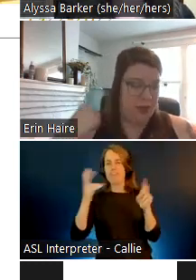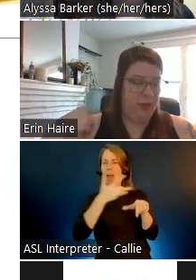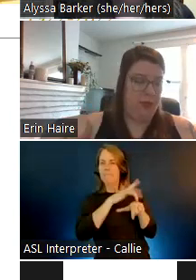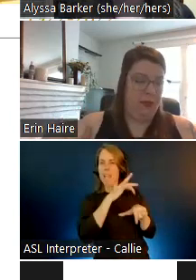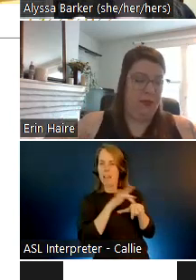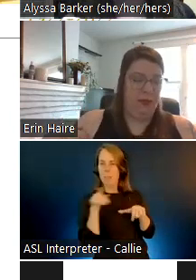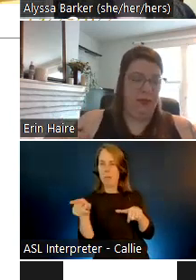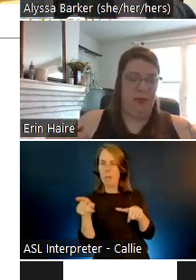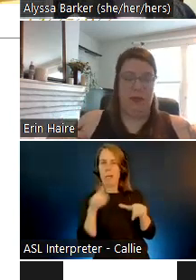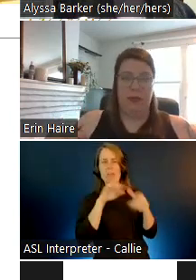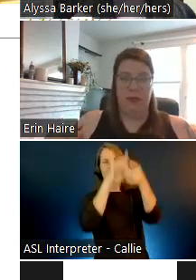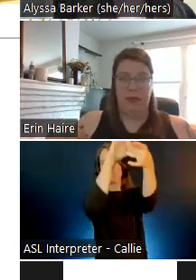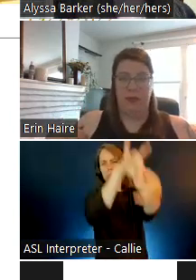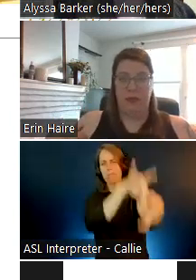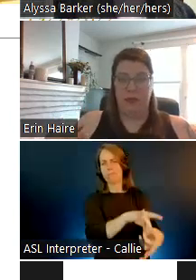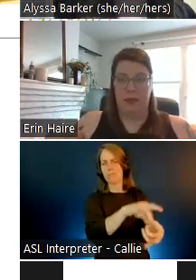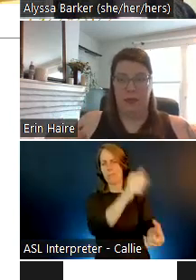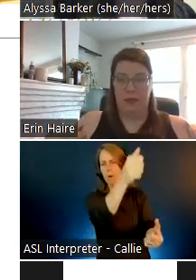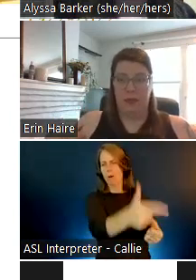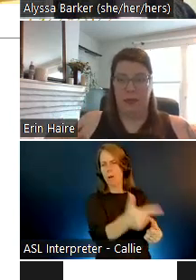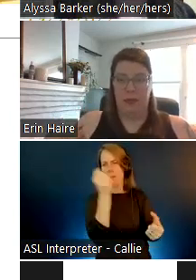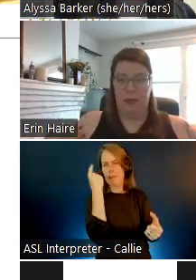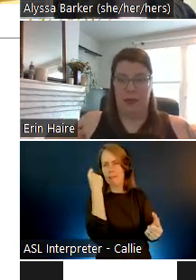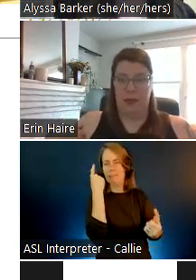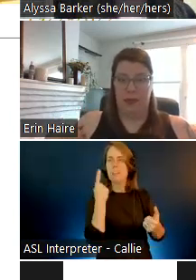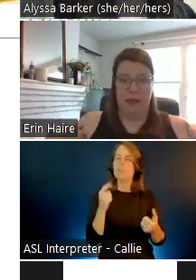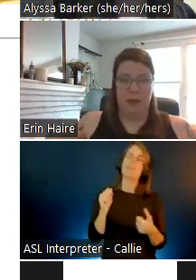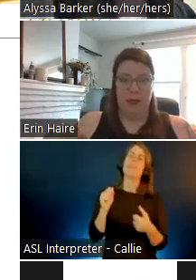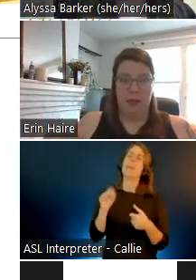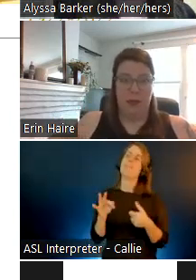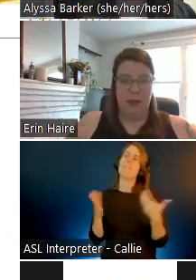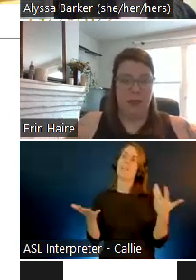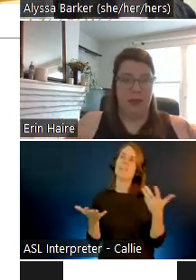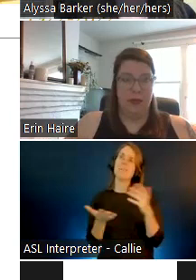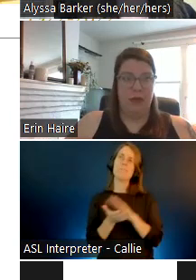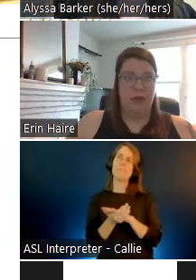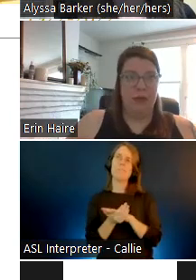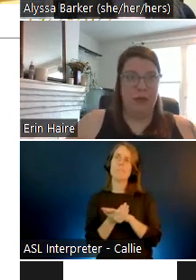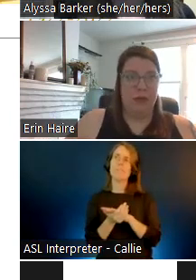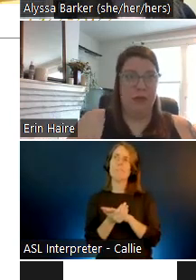you can't enjoy a house in general even if you're still in it then it's not really being made